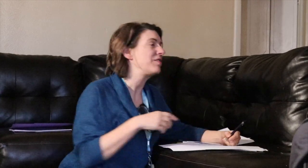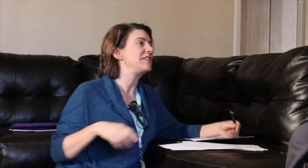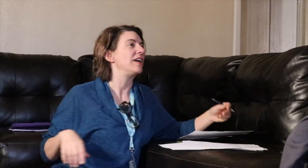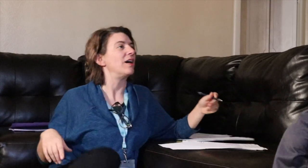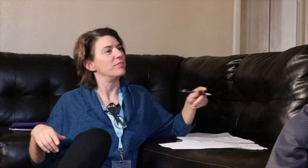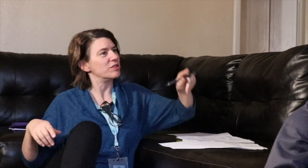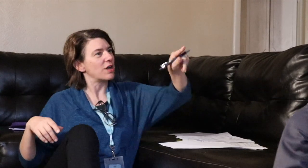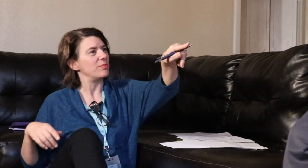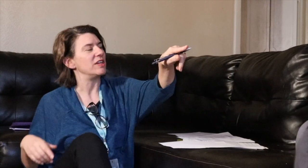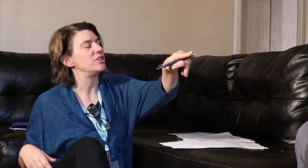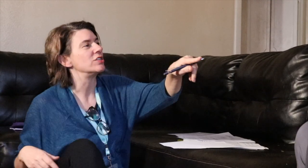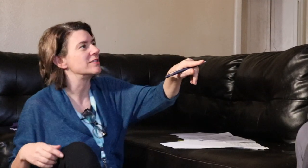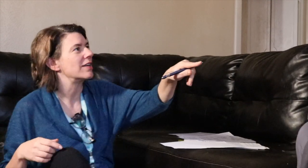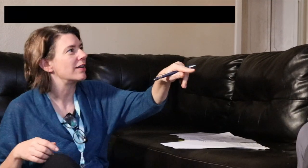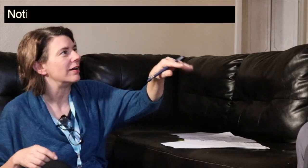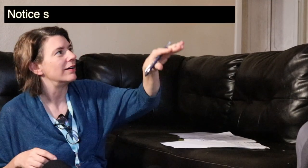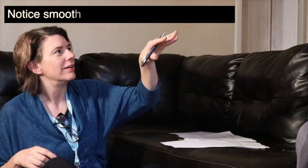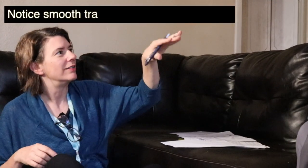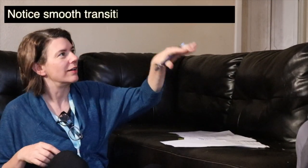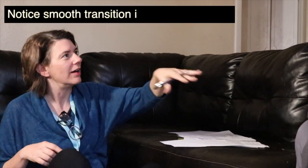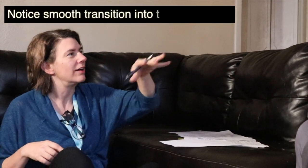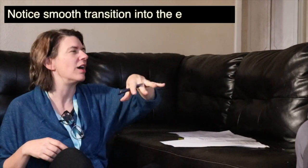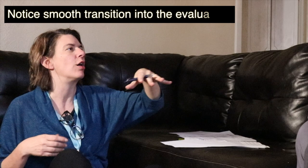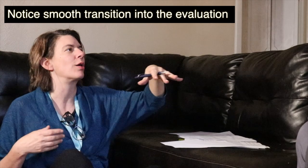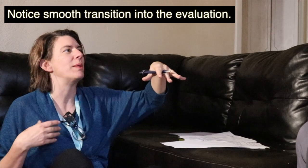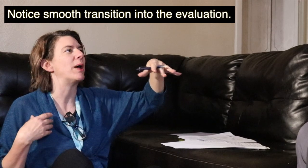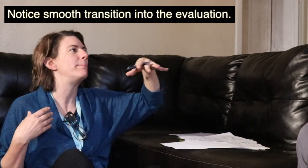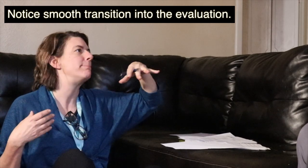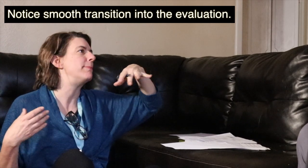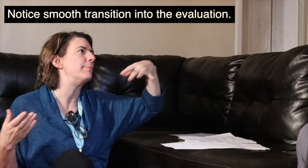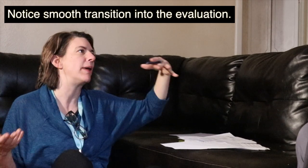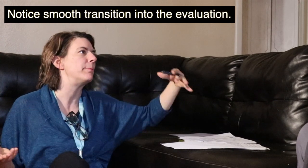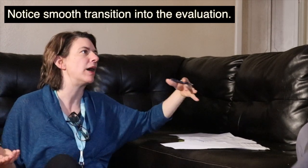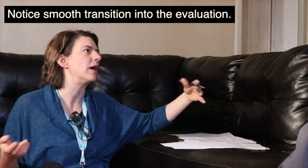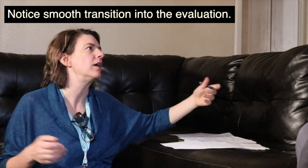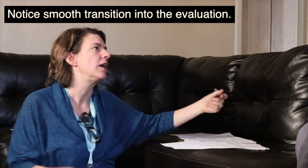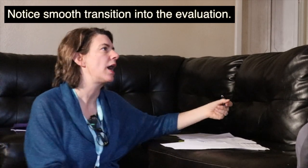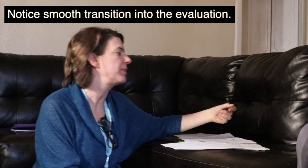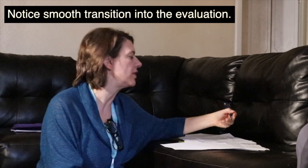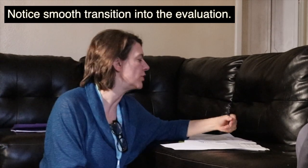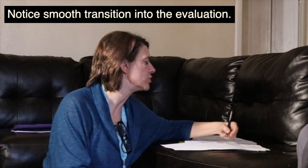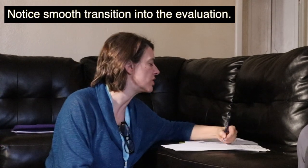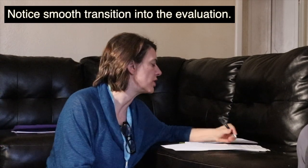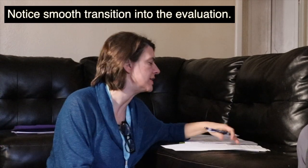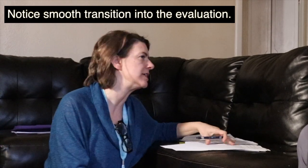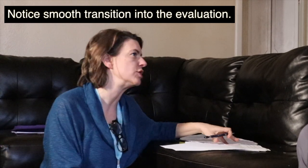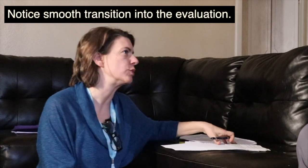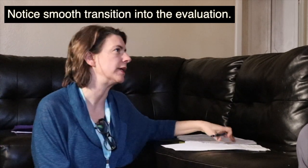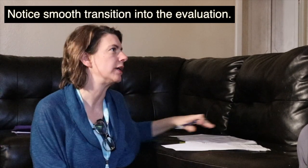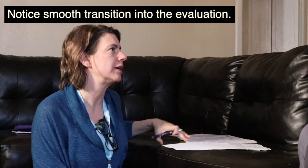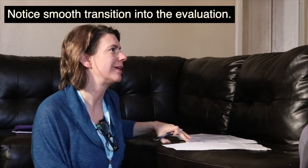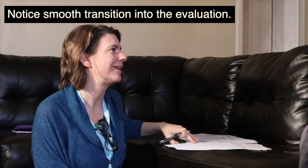Those combinations like a gah, gah, or bah, bah, bah how many of those is he doing?